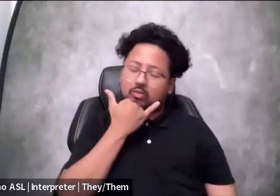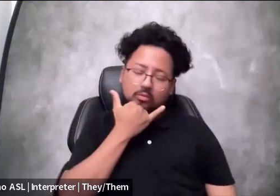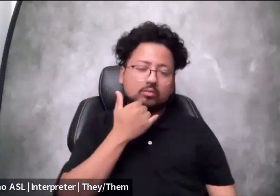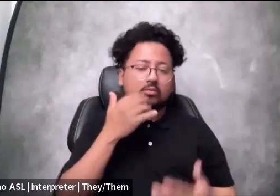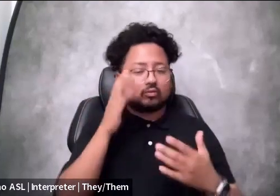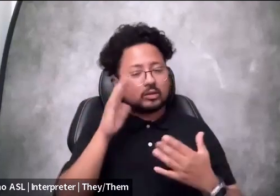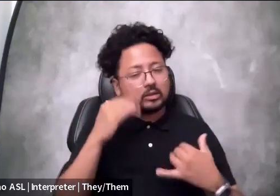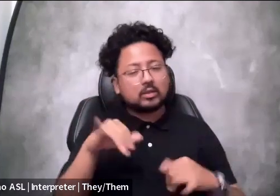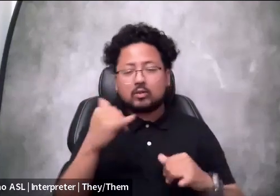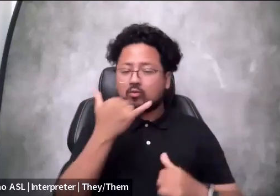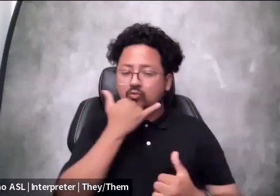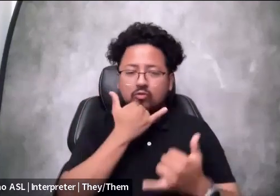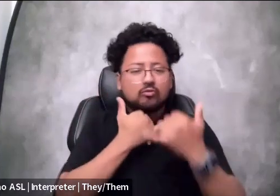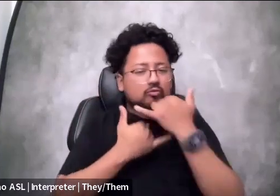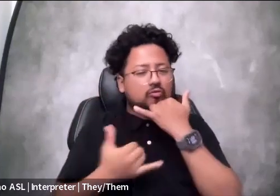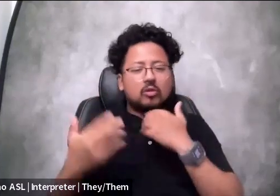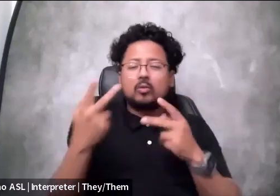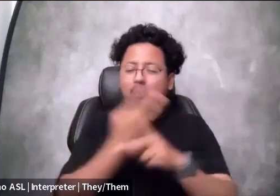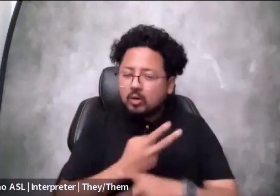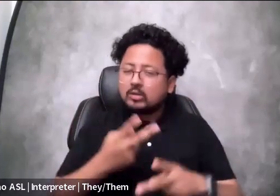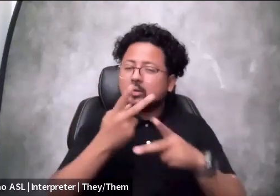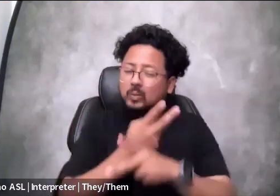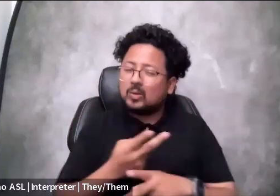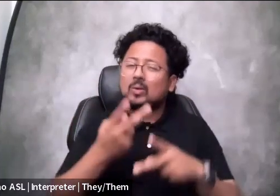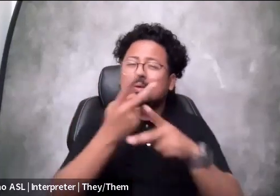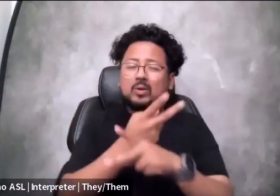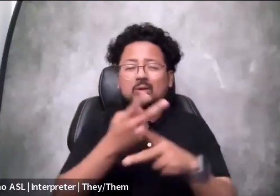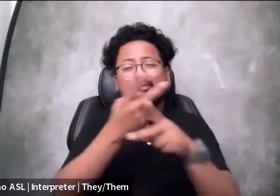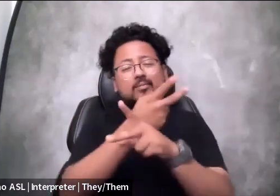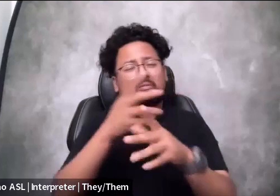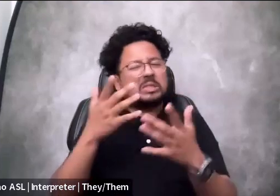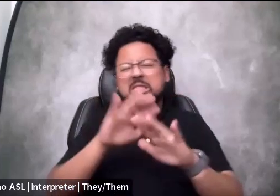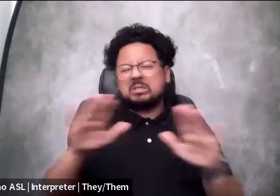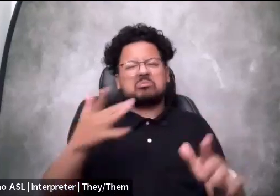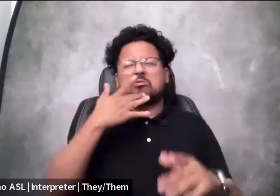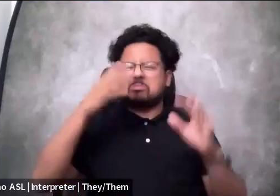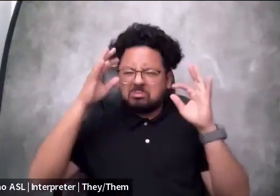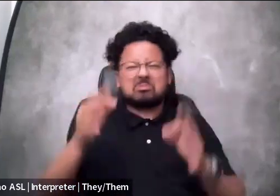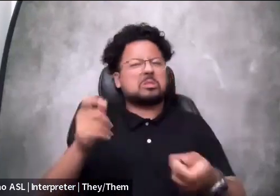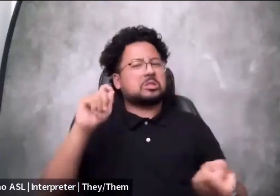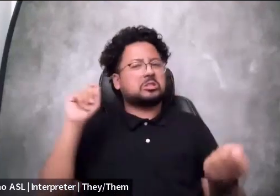to be wrong. And so we changed it. They changed it and they did a very good job.